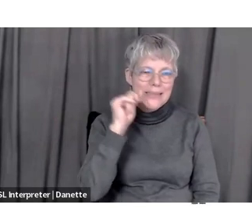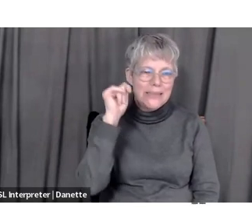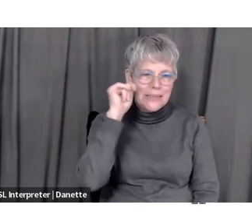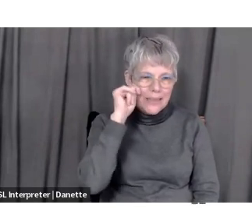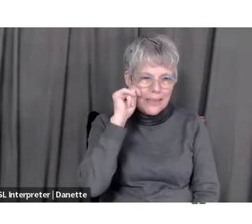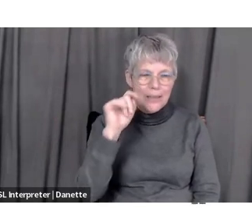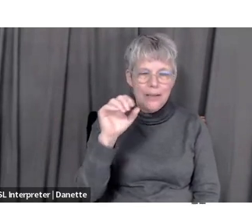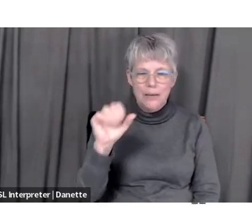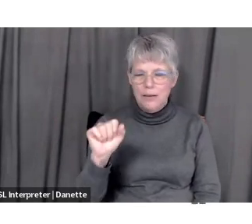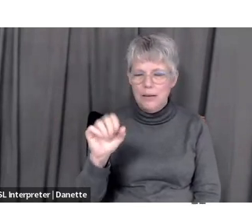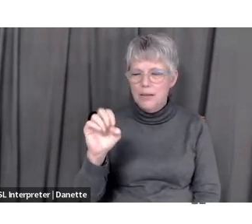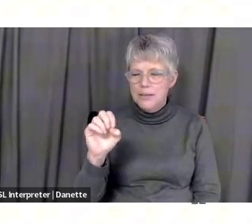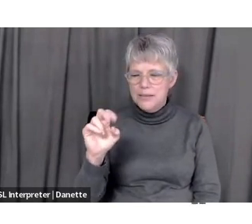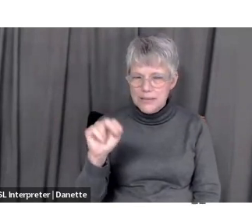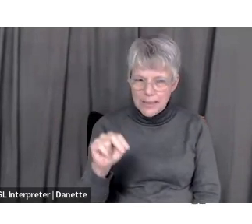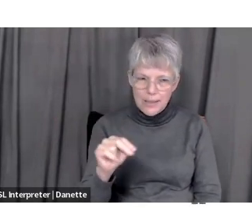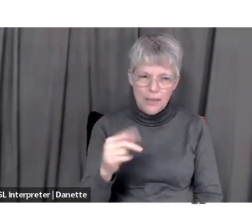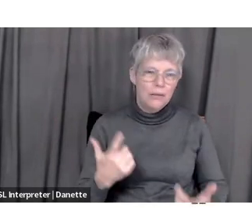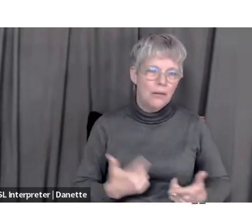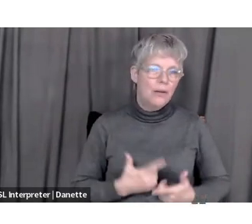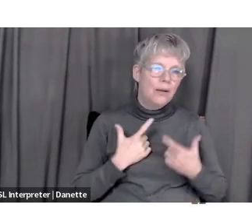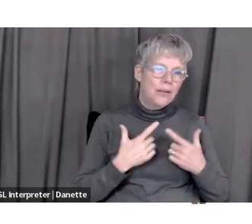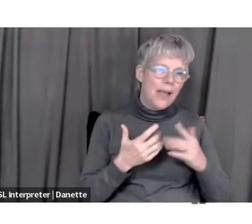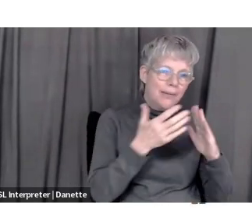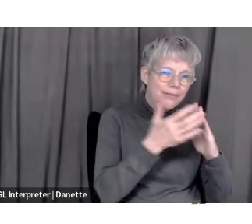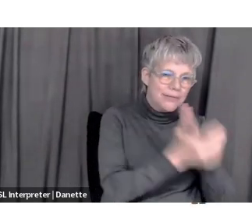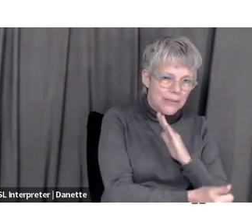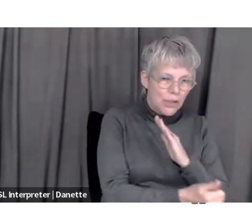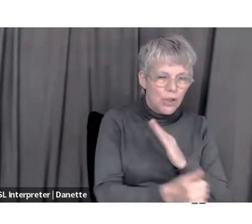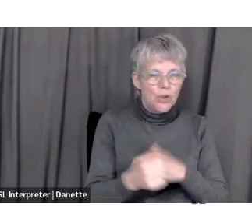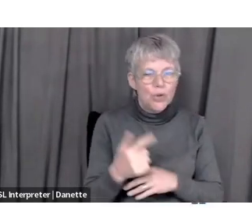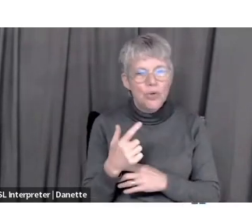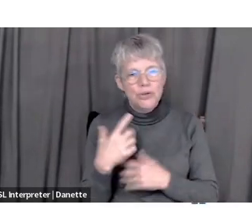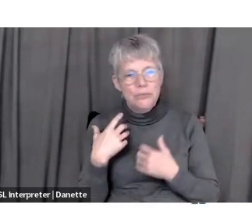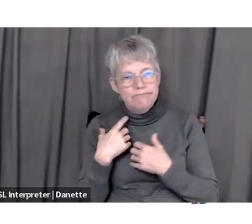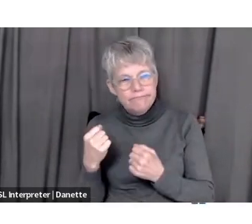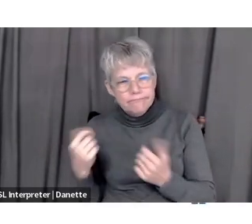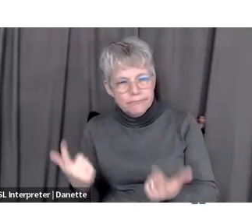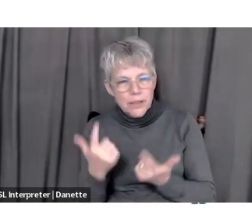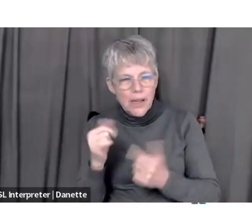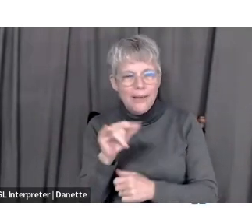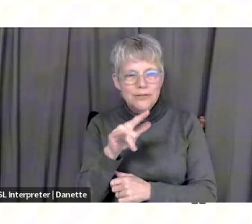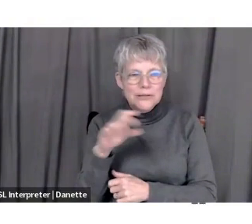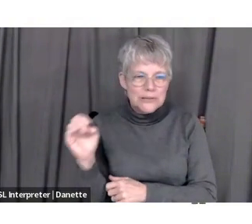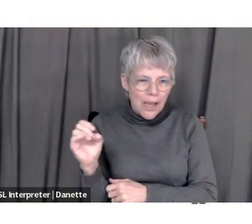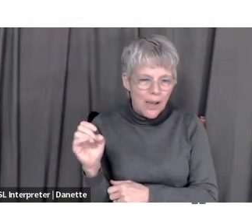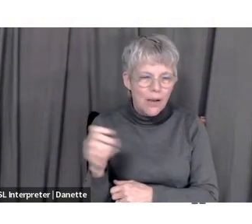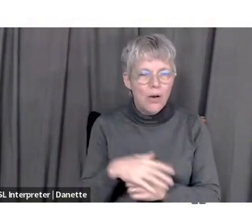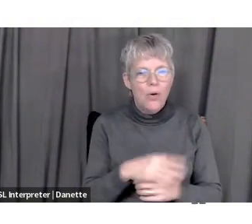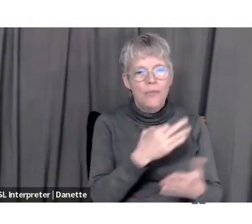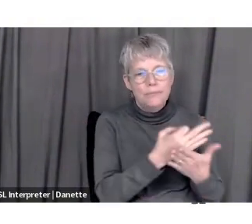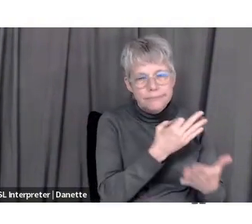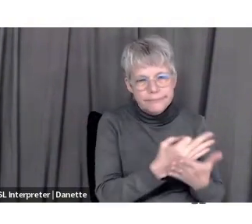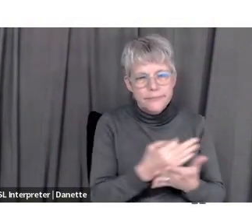And in here there are topics on life skills to lead to healthier lifestyle, financial skills, relationships.